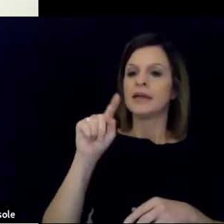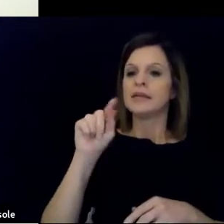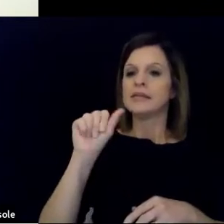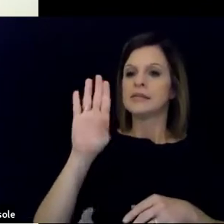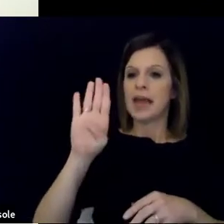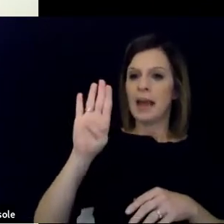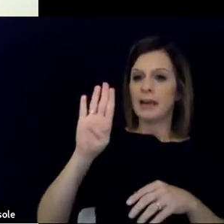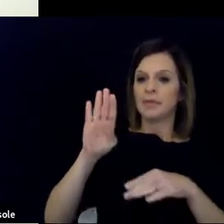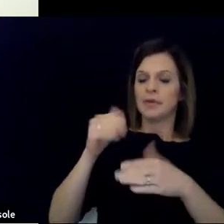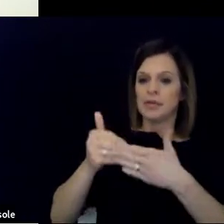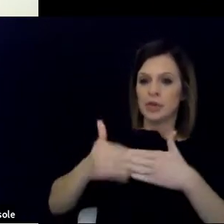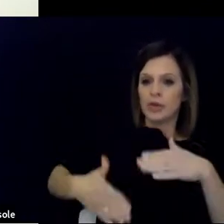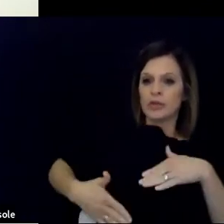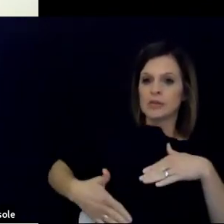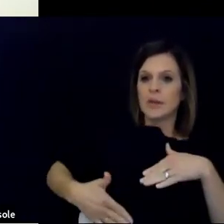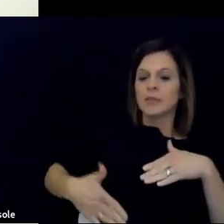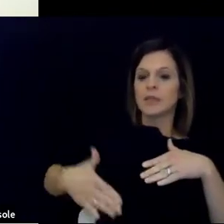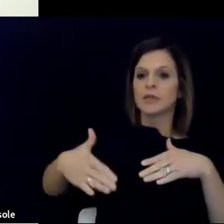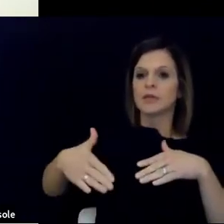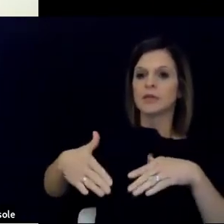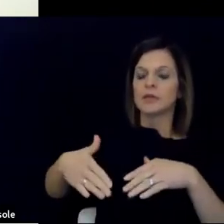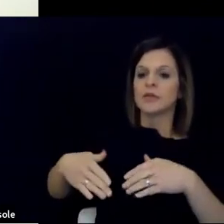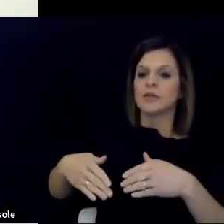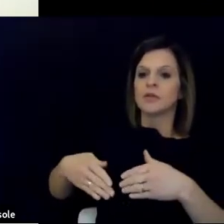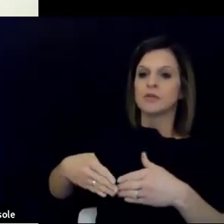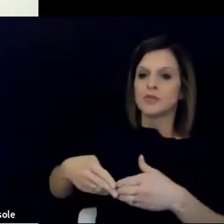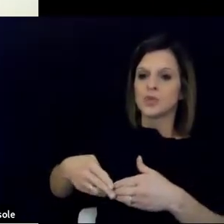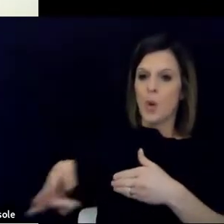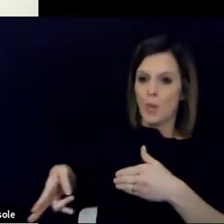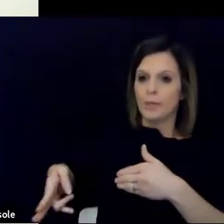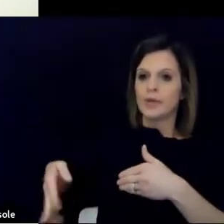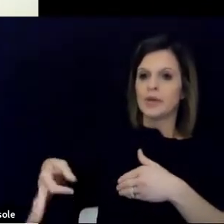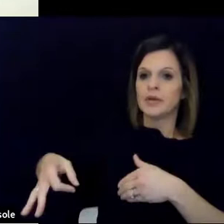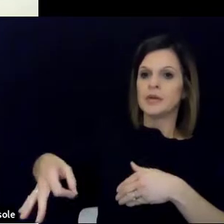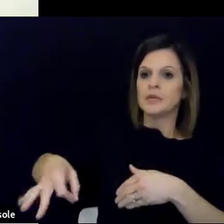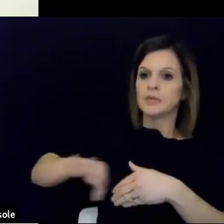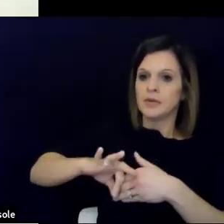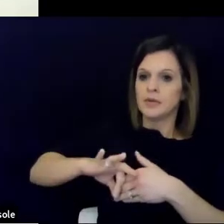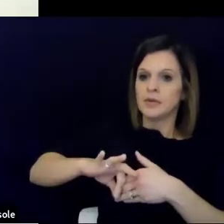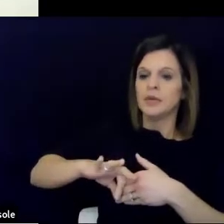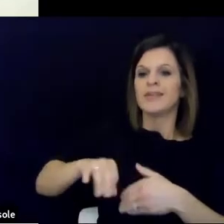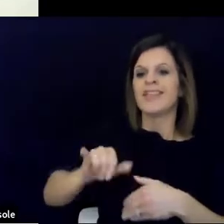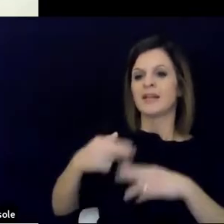which you open up and stick the tube into, and that's called the button.